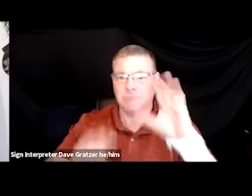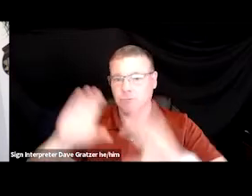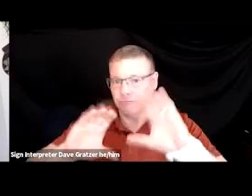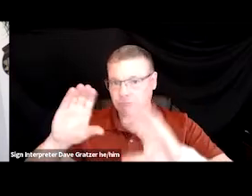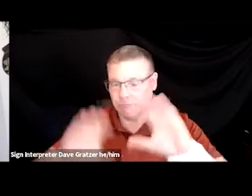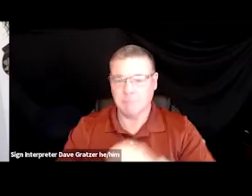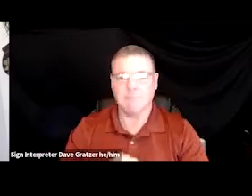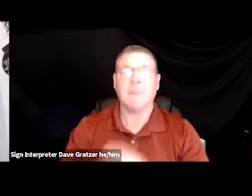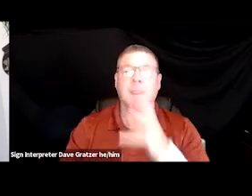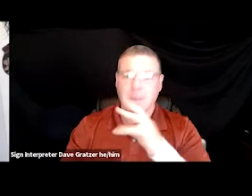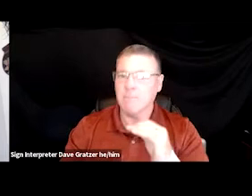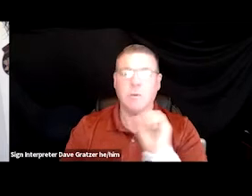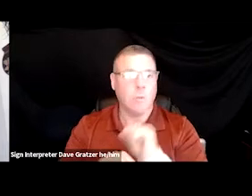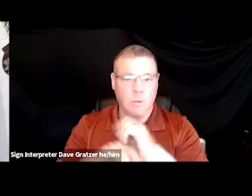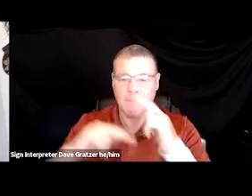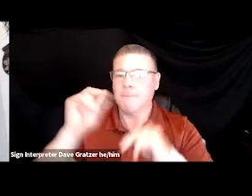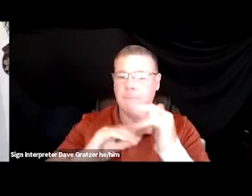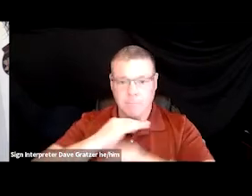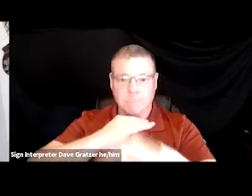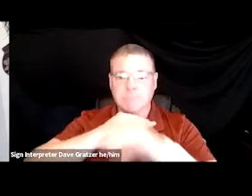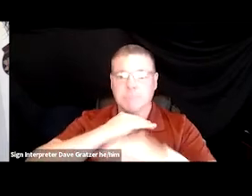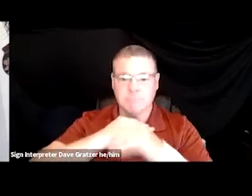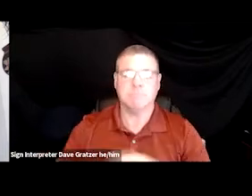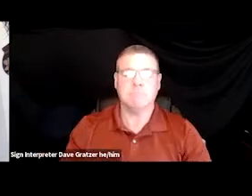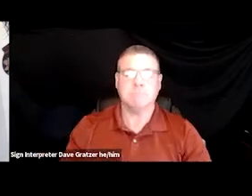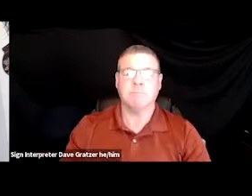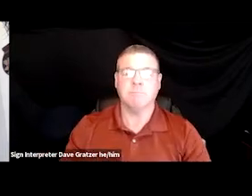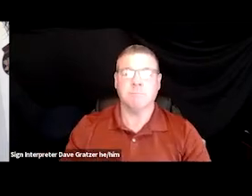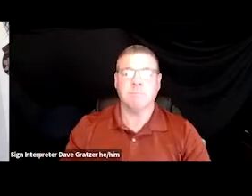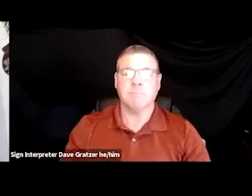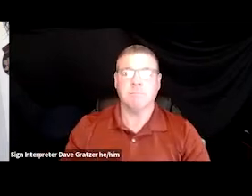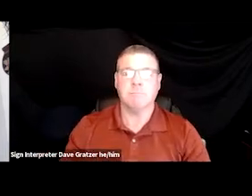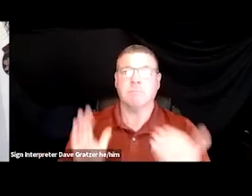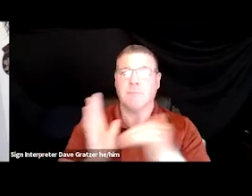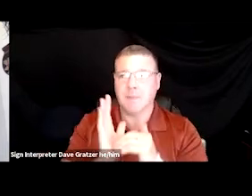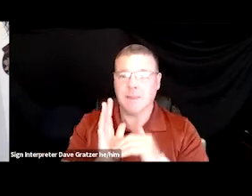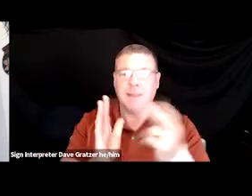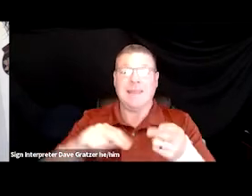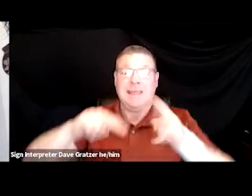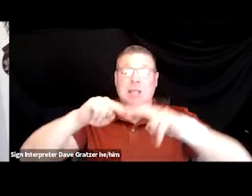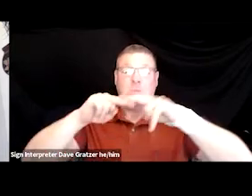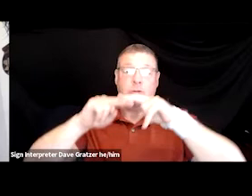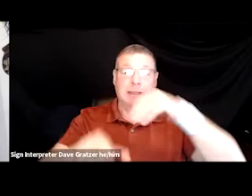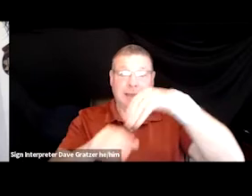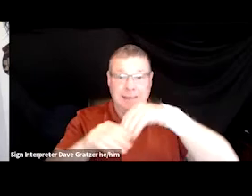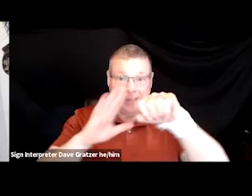But we are working on building that infrastructure. Again, increasing our in-state answer rate,